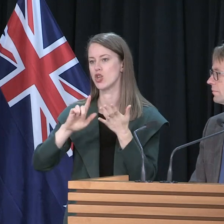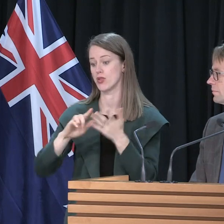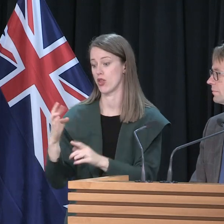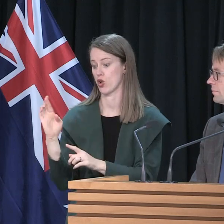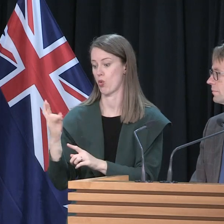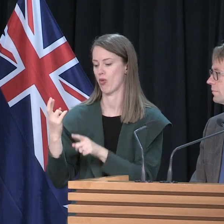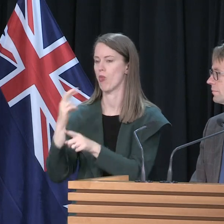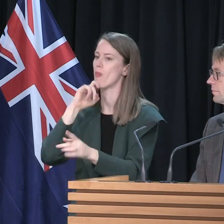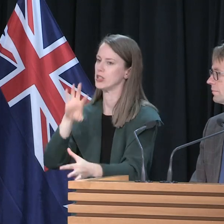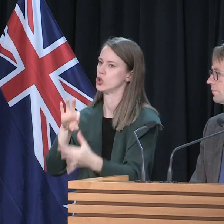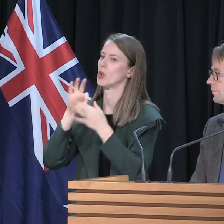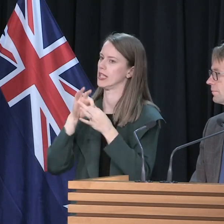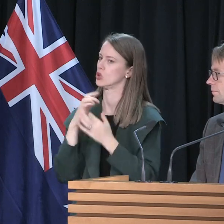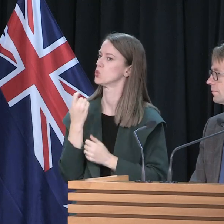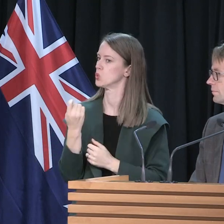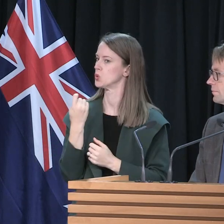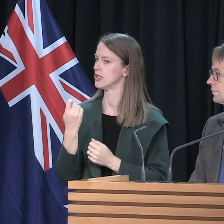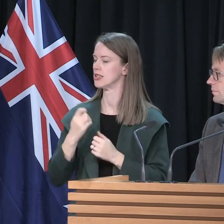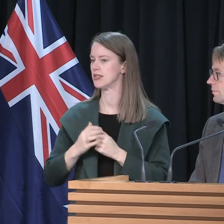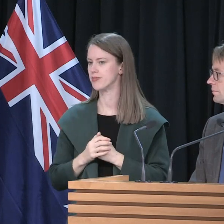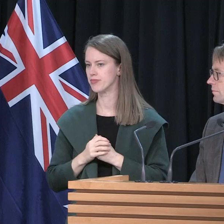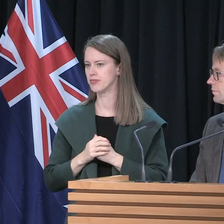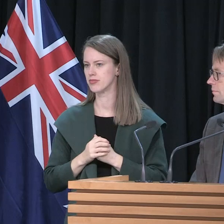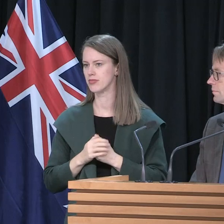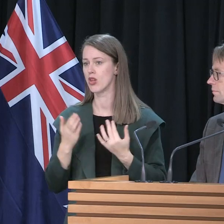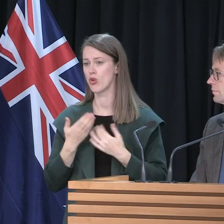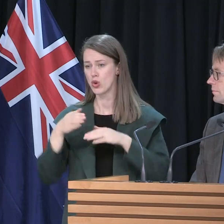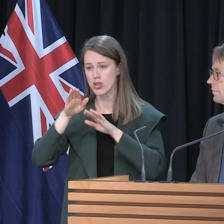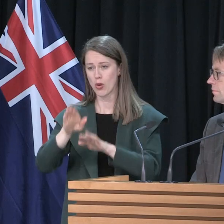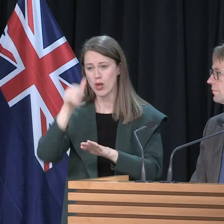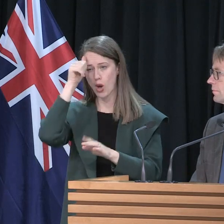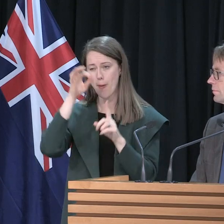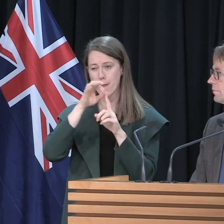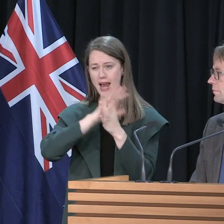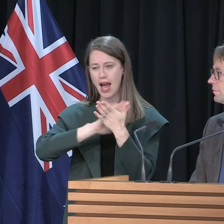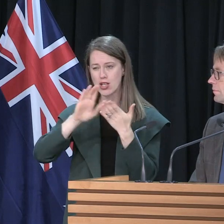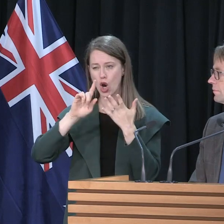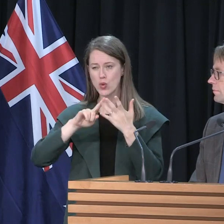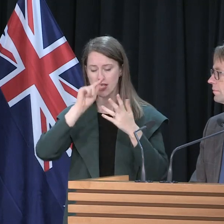by 11 of our 12 Public Health Units and the 12th will be